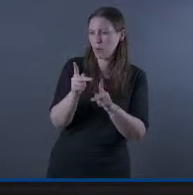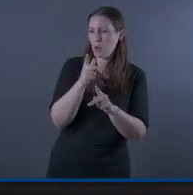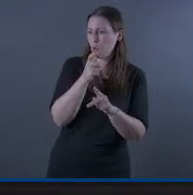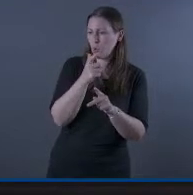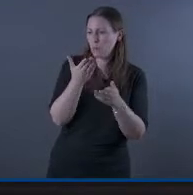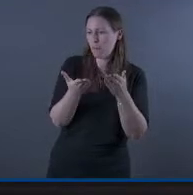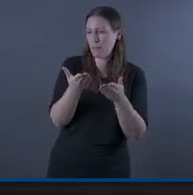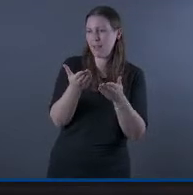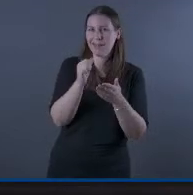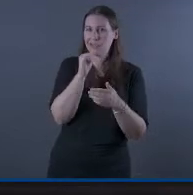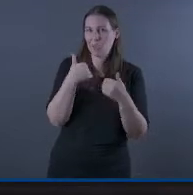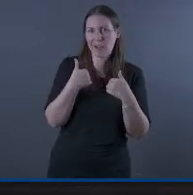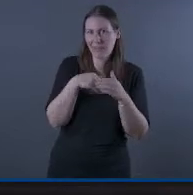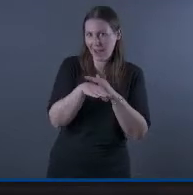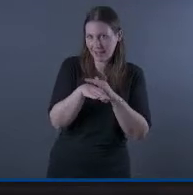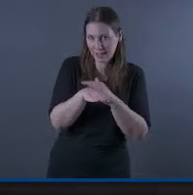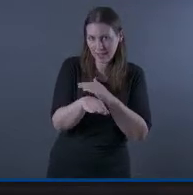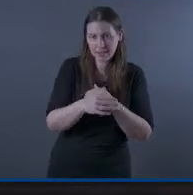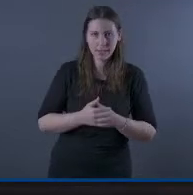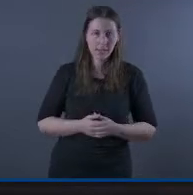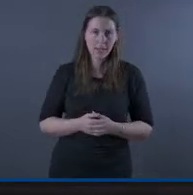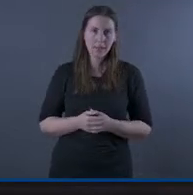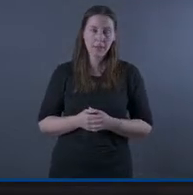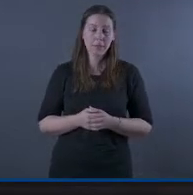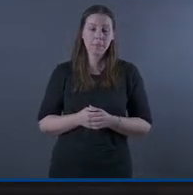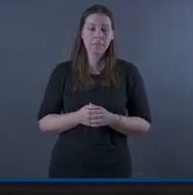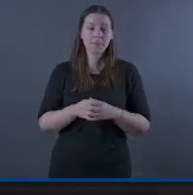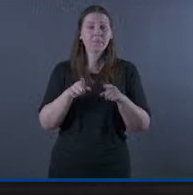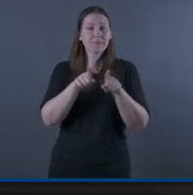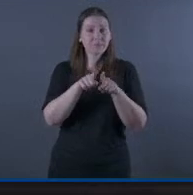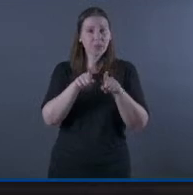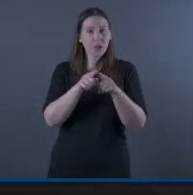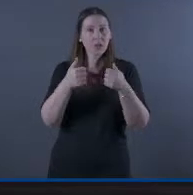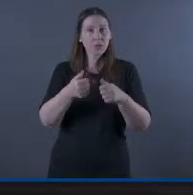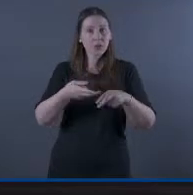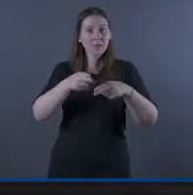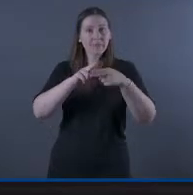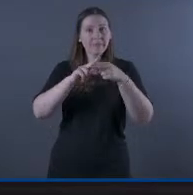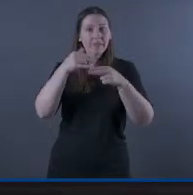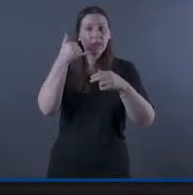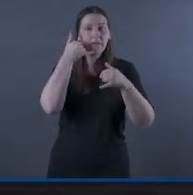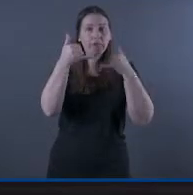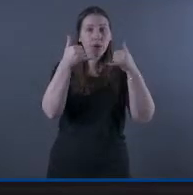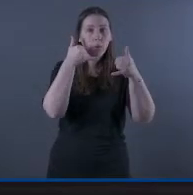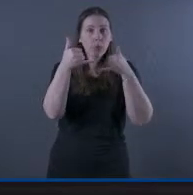in order to reach those and be able to connect with people who may not be able